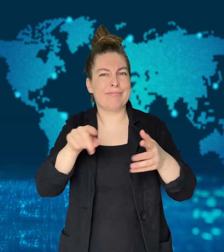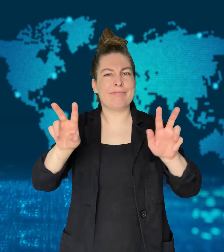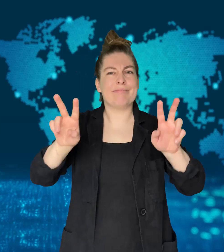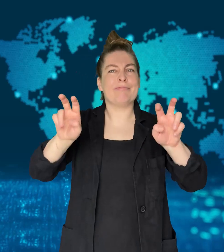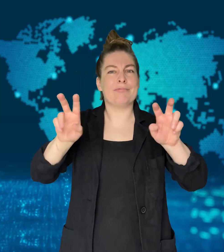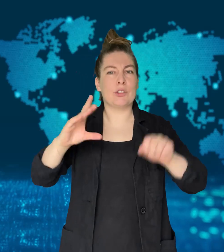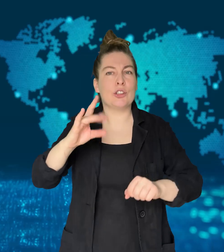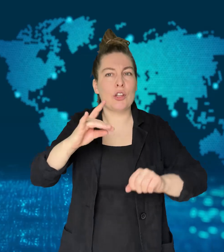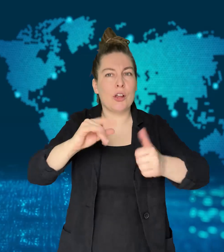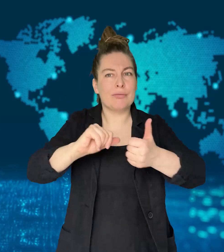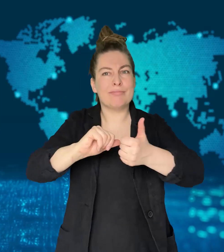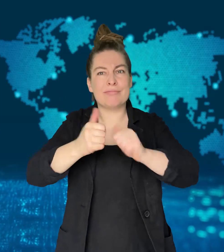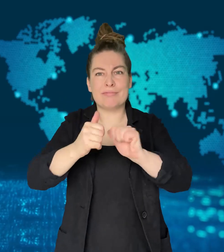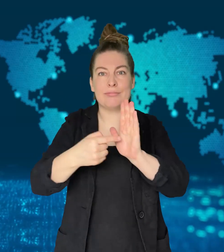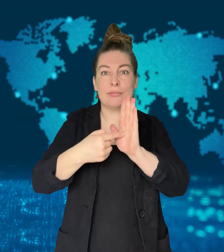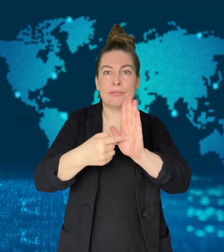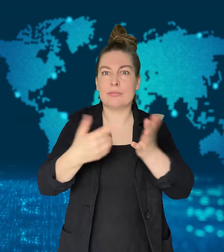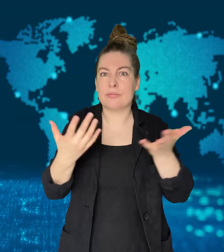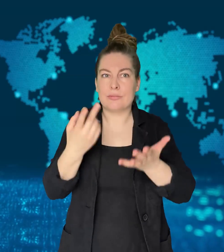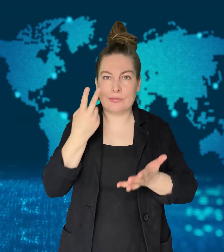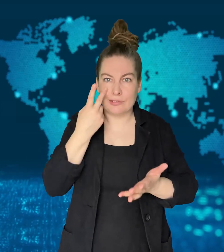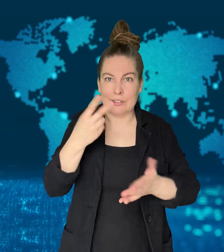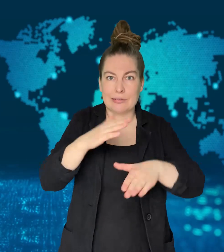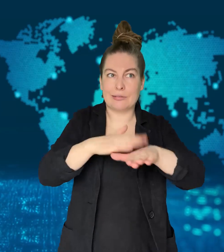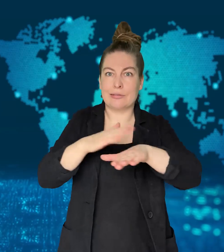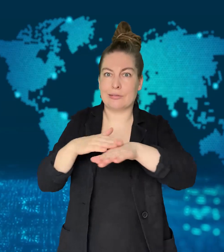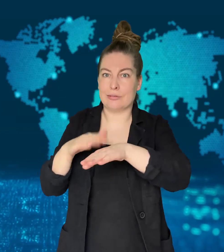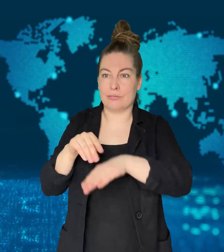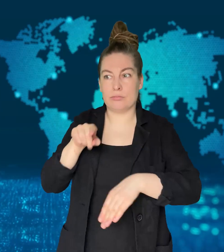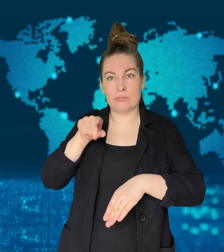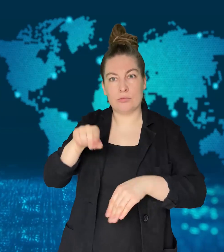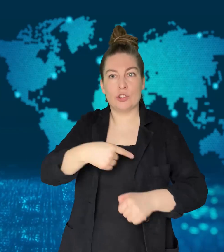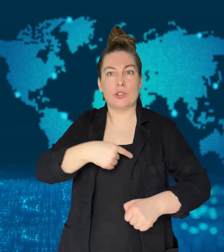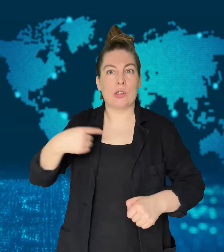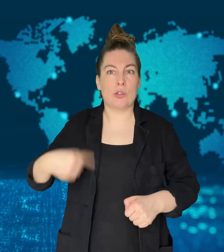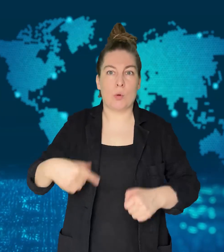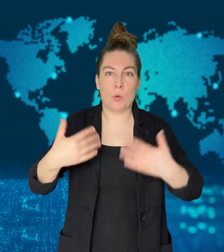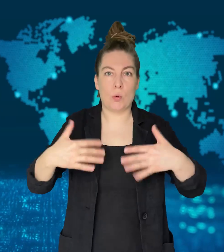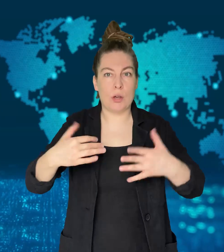The "dogfights" show the rapid growth of